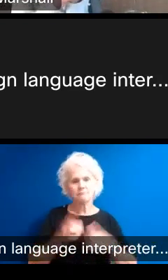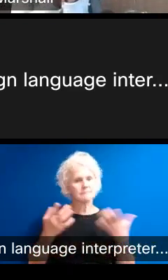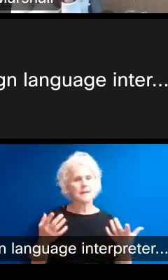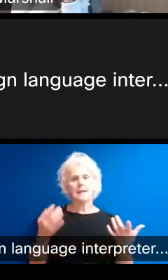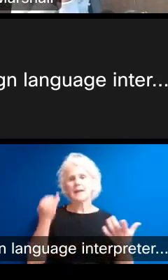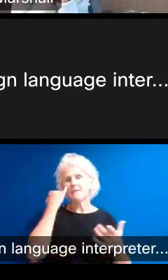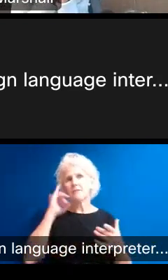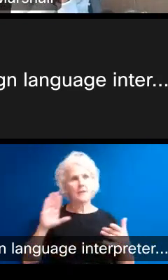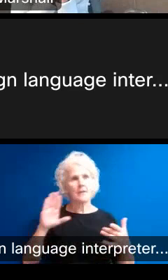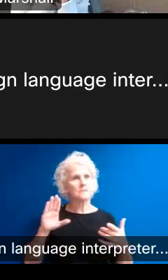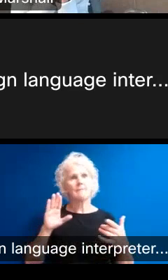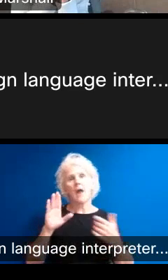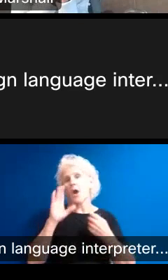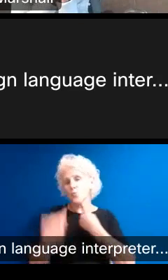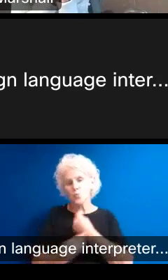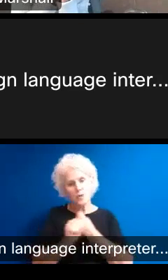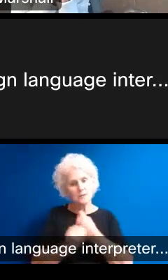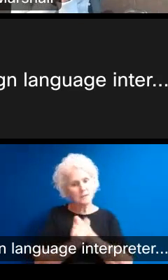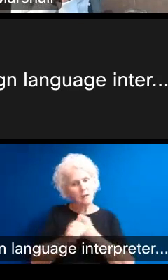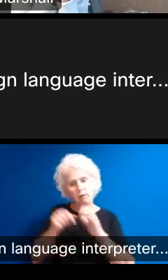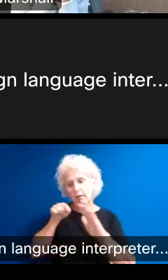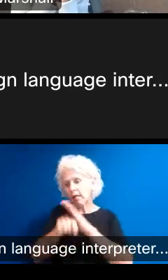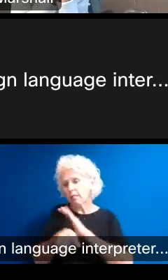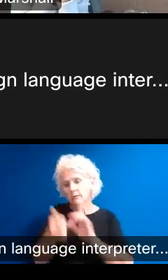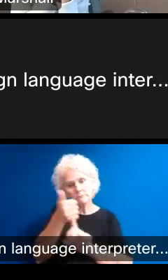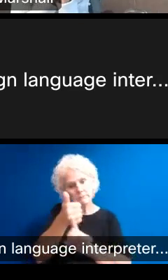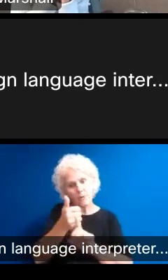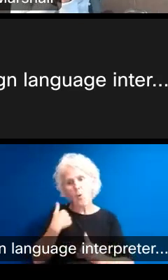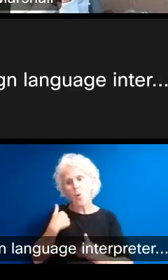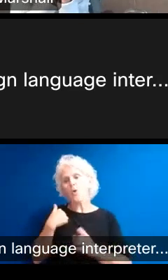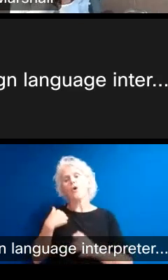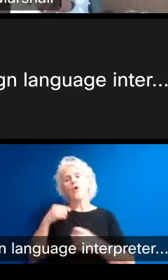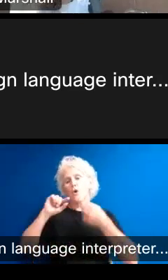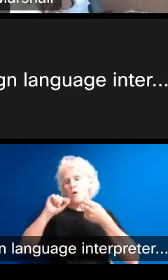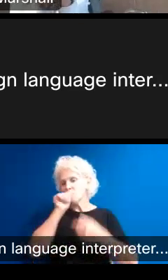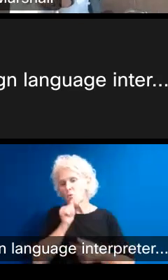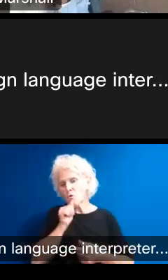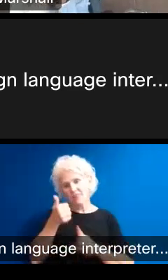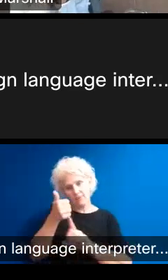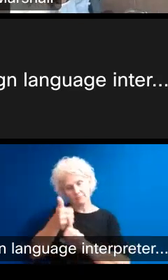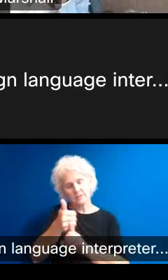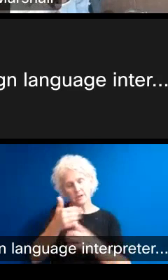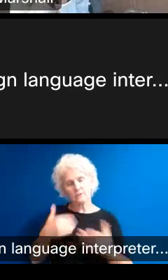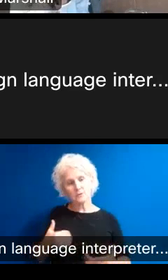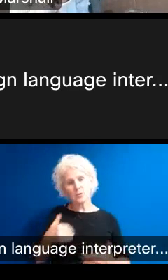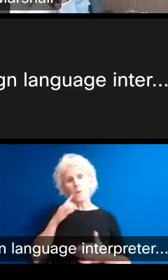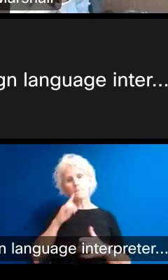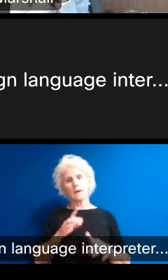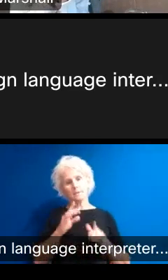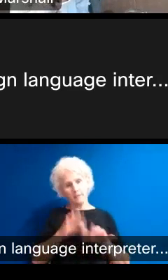is at risk of suicide or self-injurious behavior. But key at the bottom, crisis planning does not